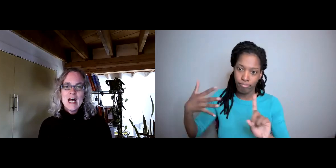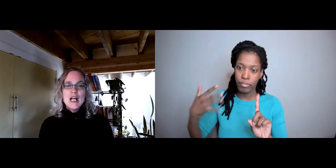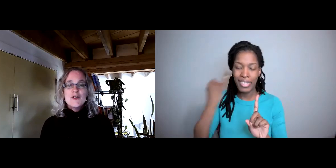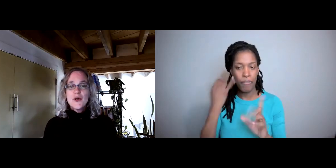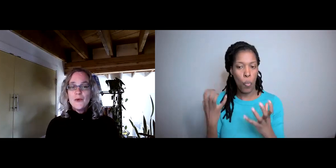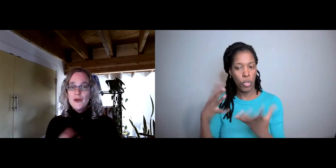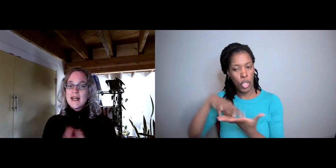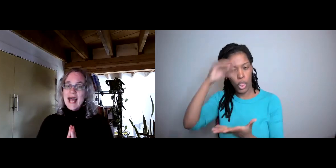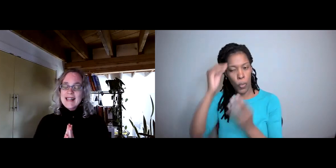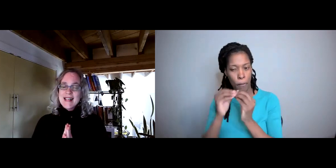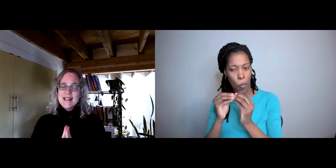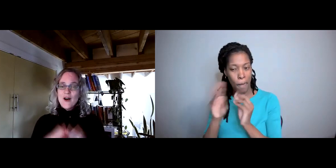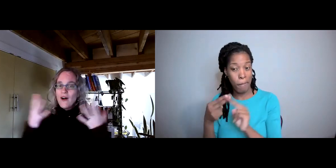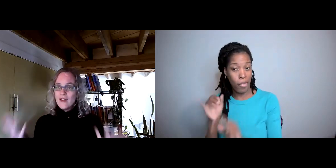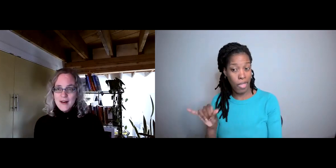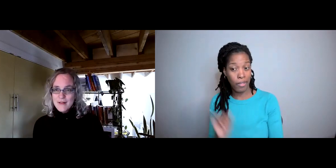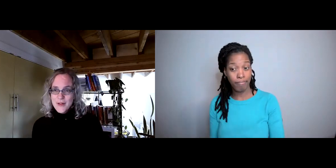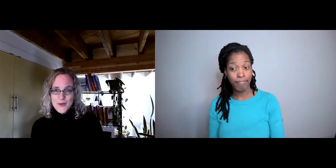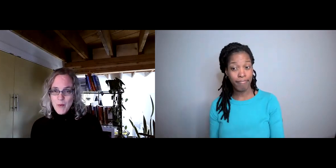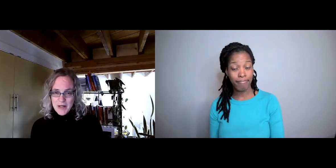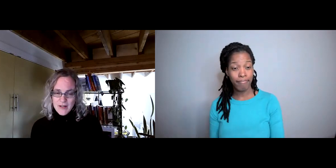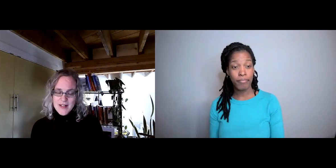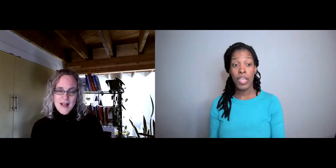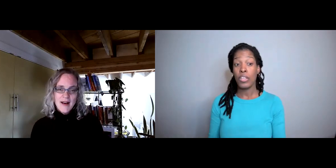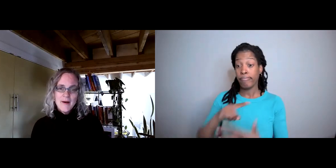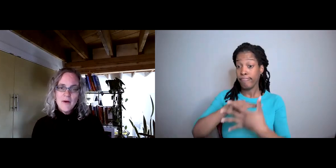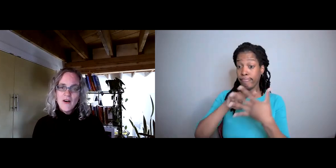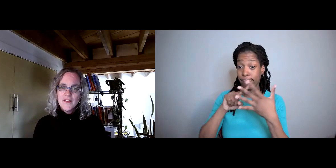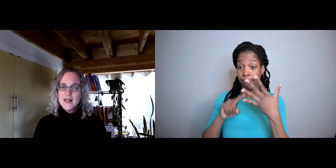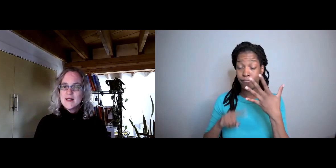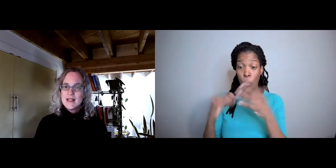So you can access all of those webinars on the